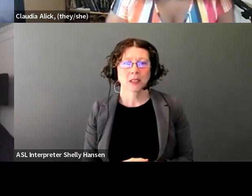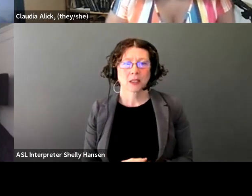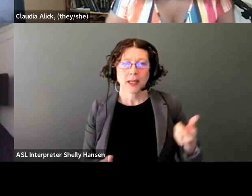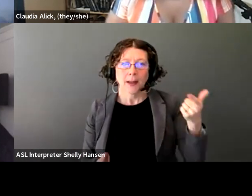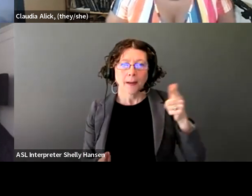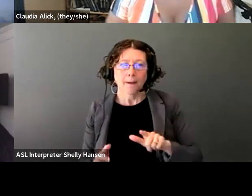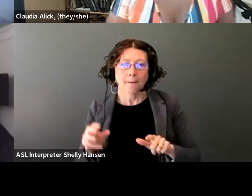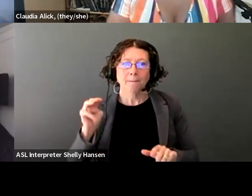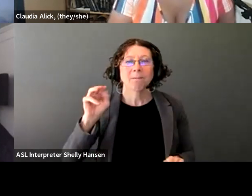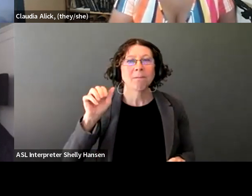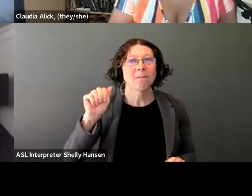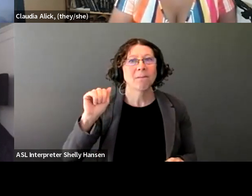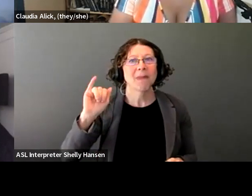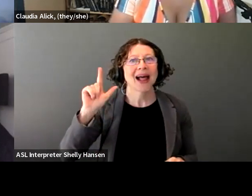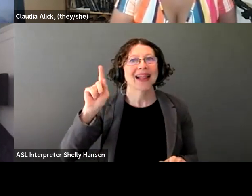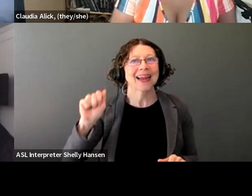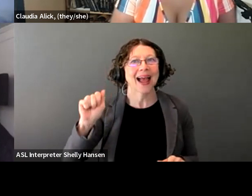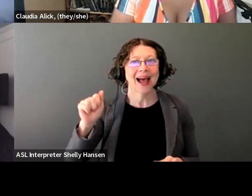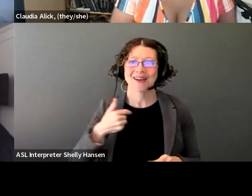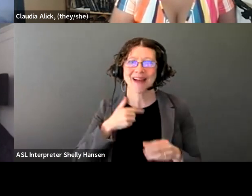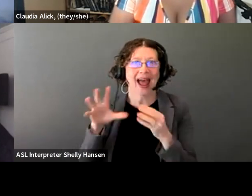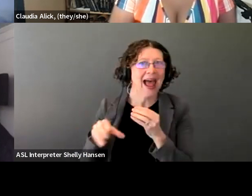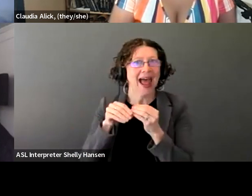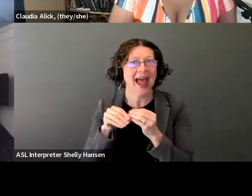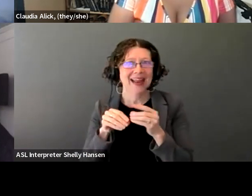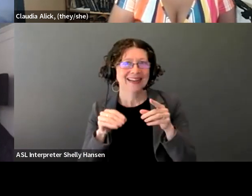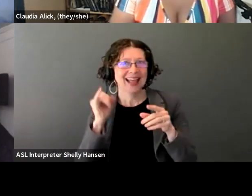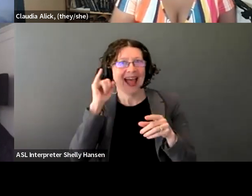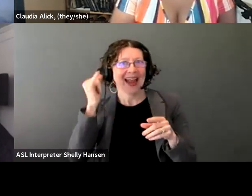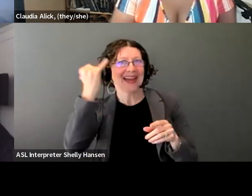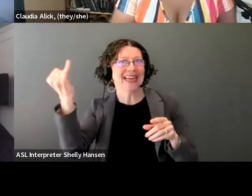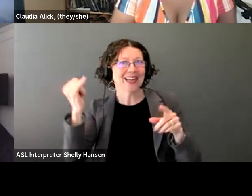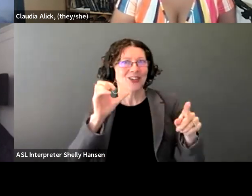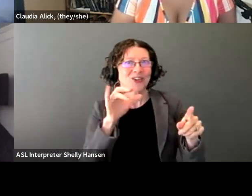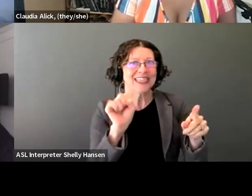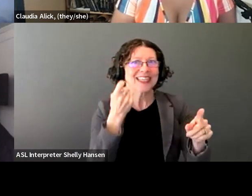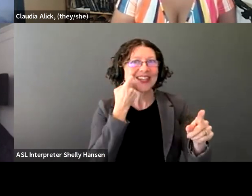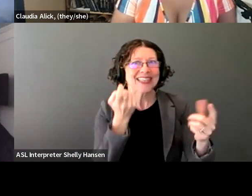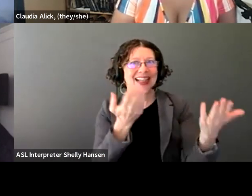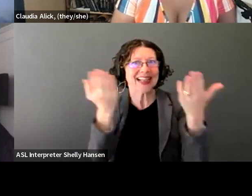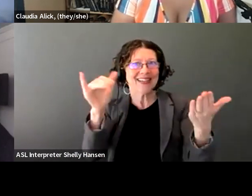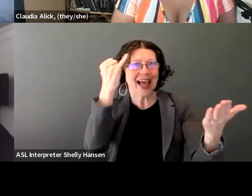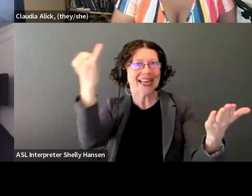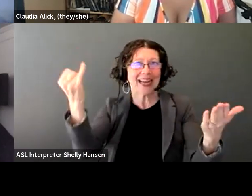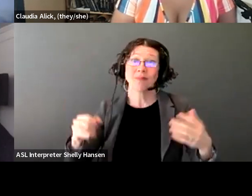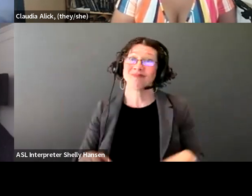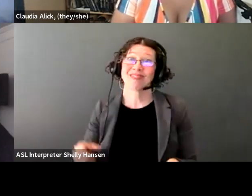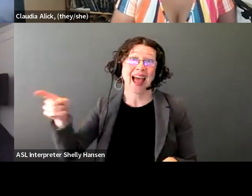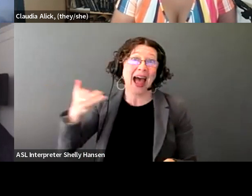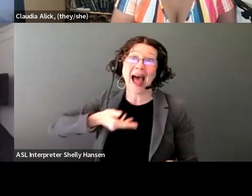The idea Chris just lifted, hiring back is really a great support.